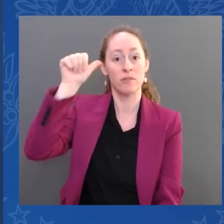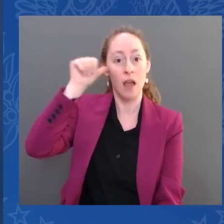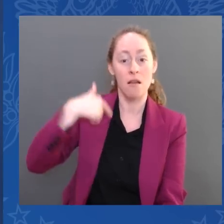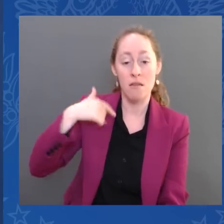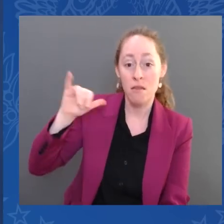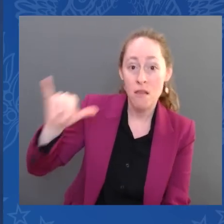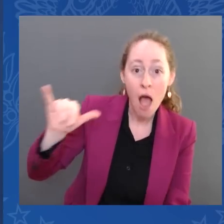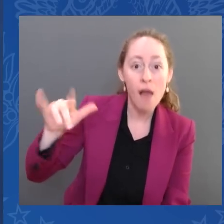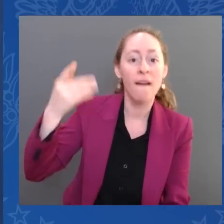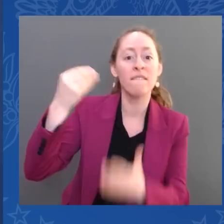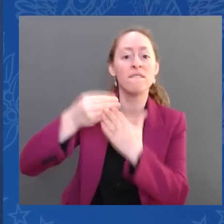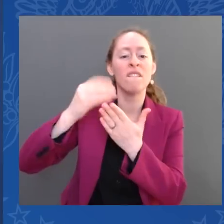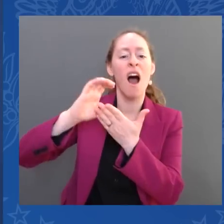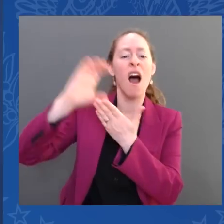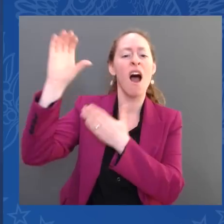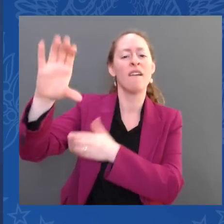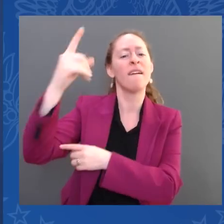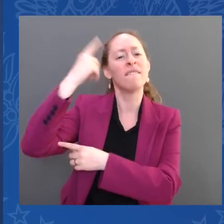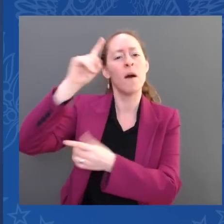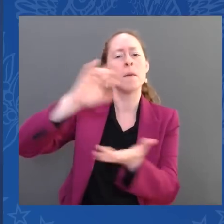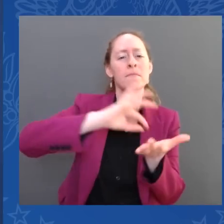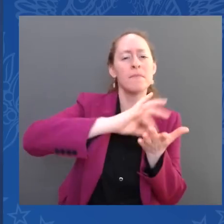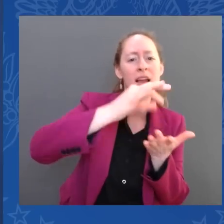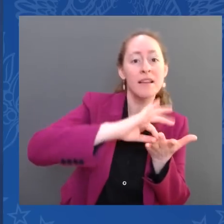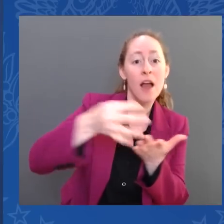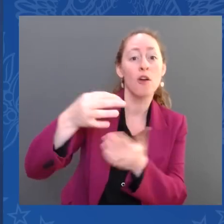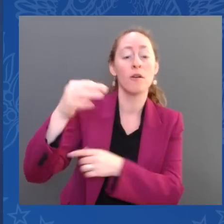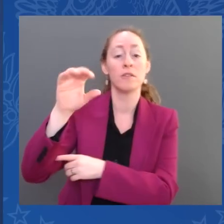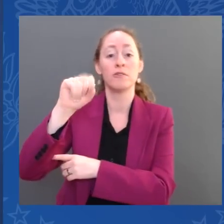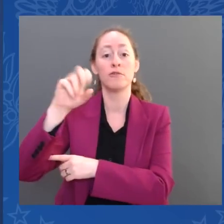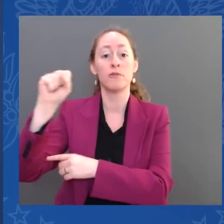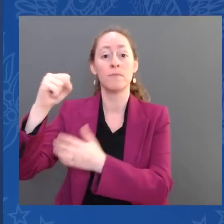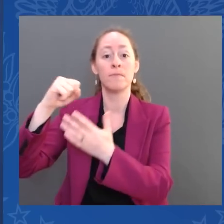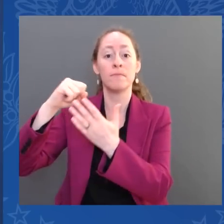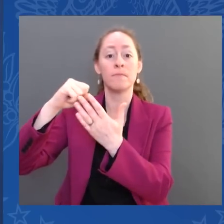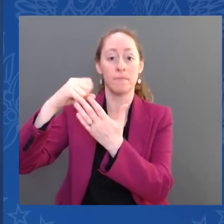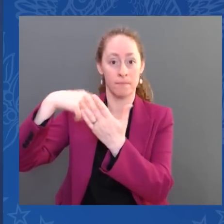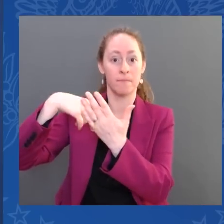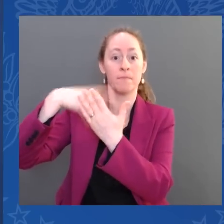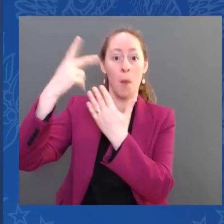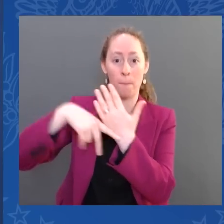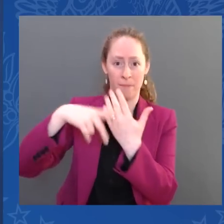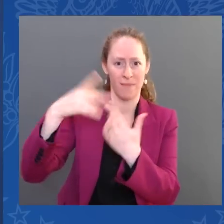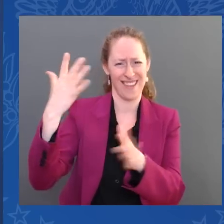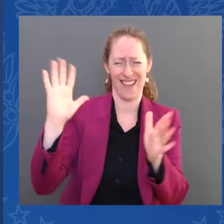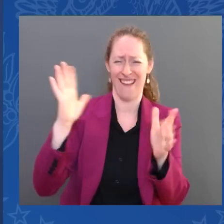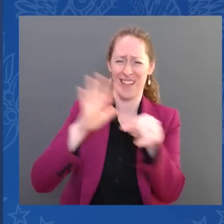before we passed the American Rescue Plan. The reason? A faster-than-expected recovery in jobs,